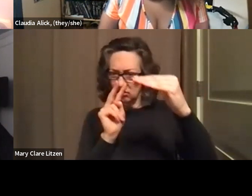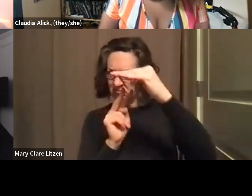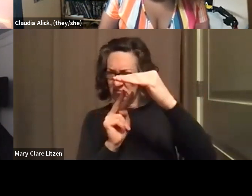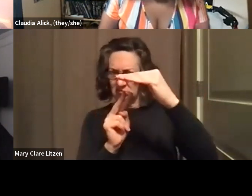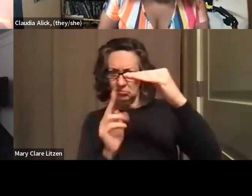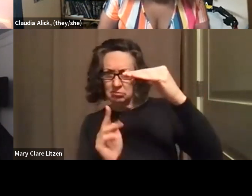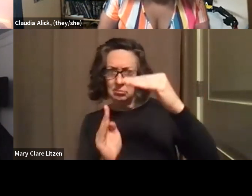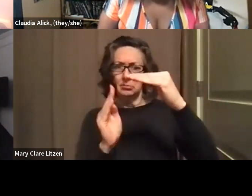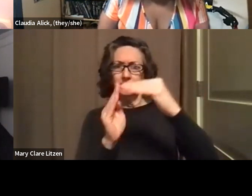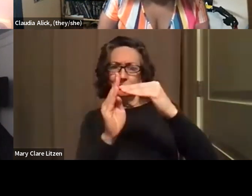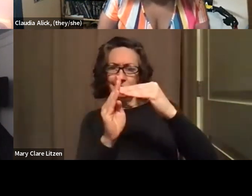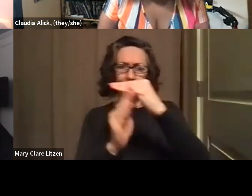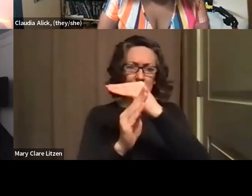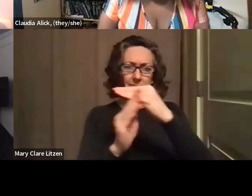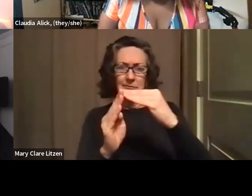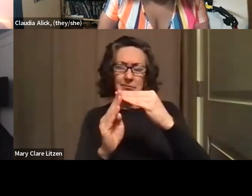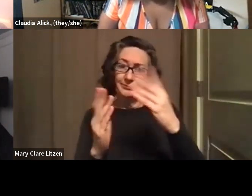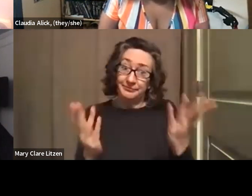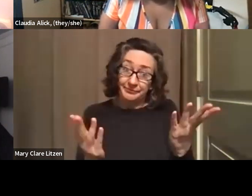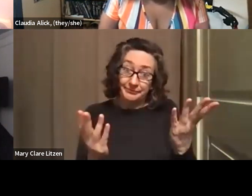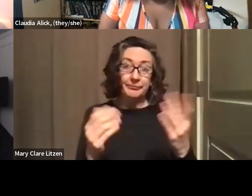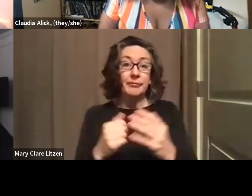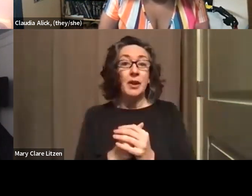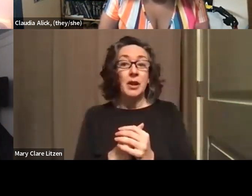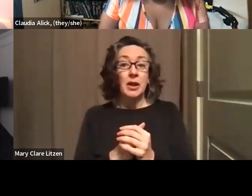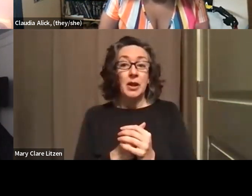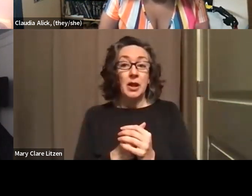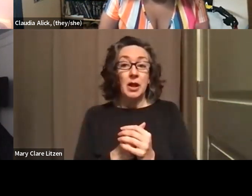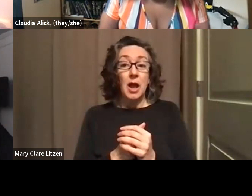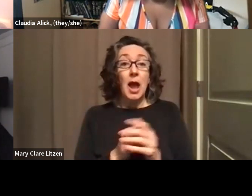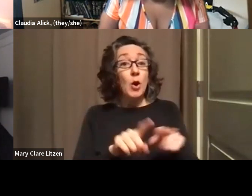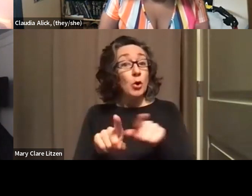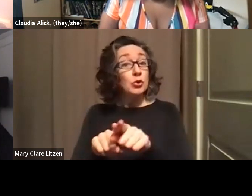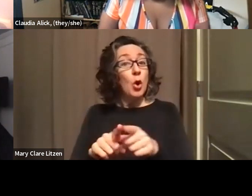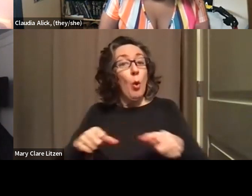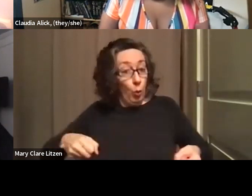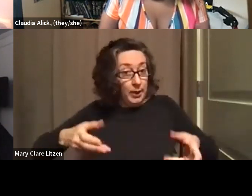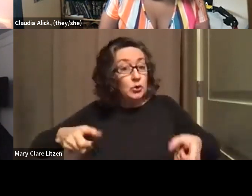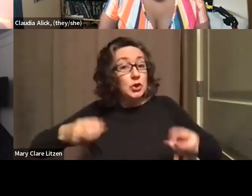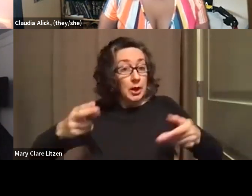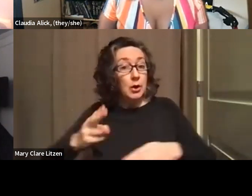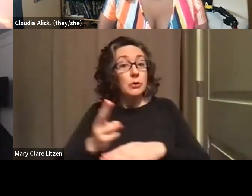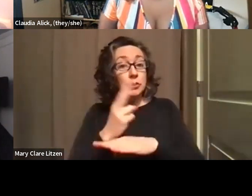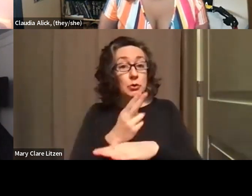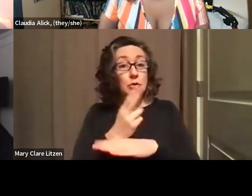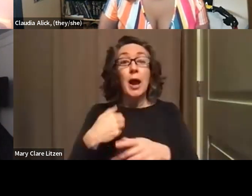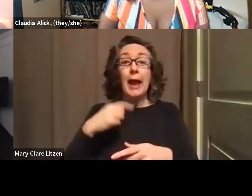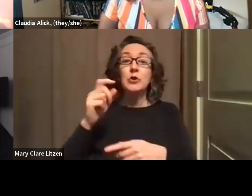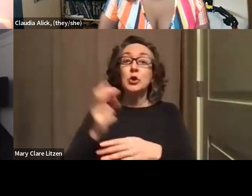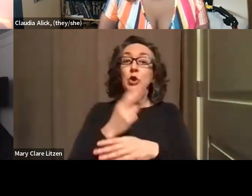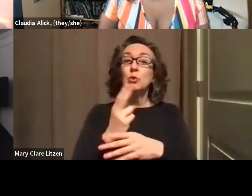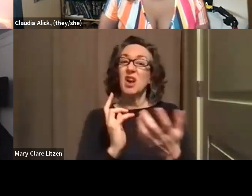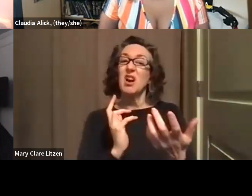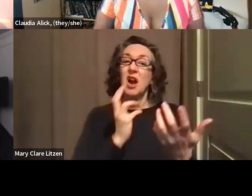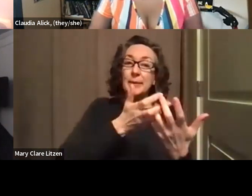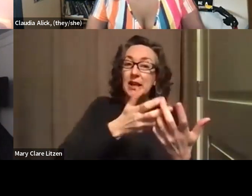And in terms of I am also a wheelchair user, so I have to use accommodations to use paint,